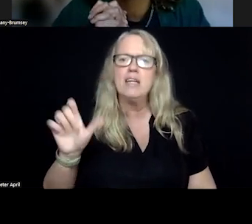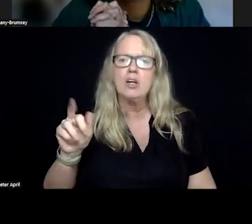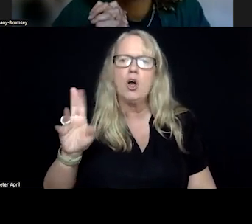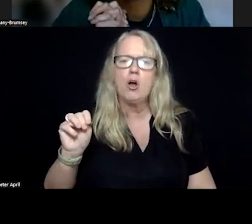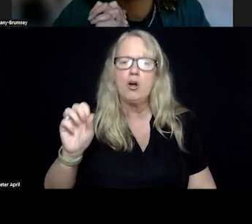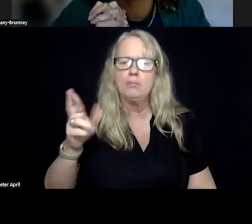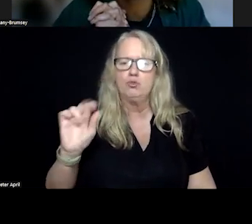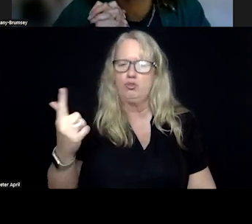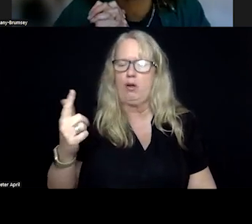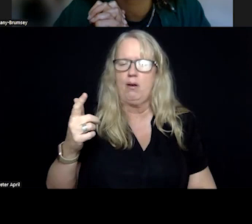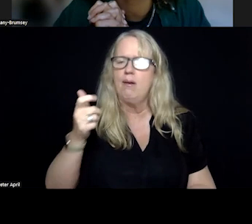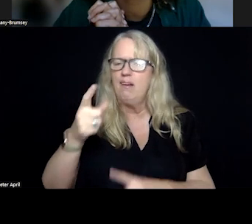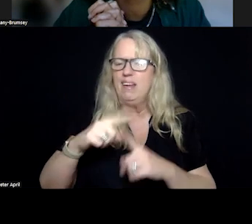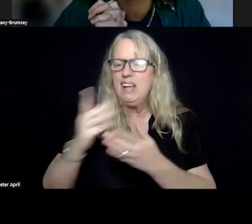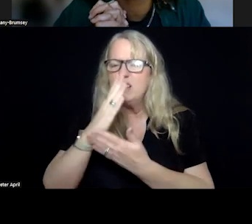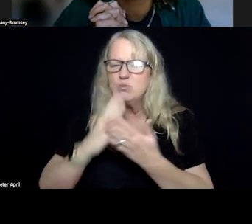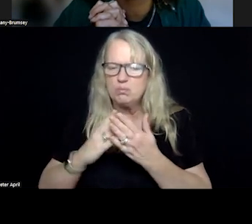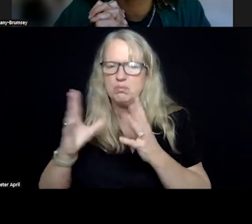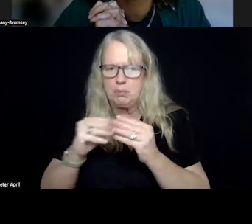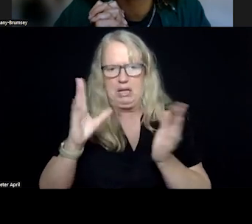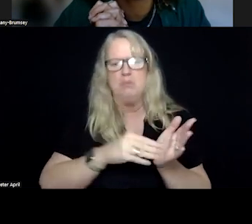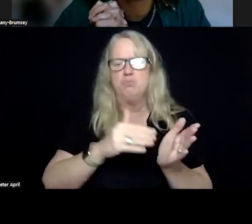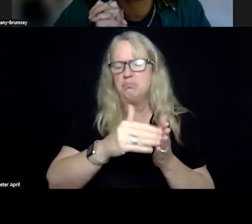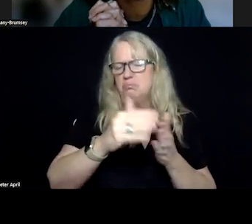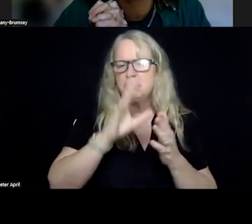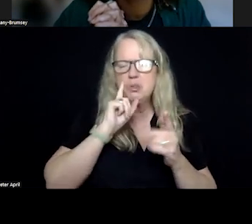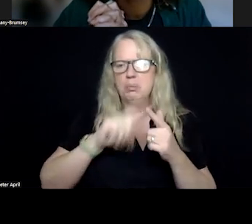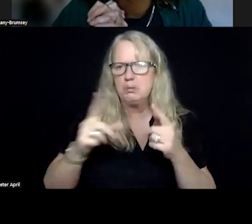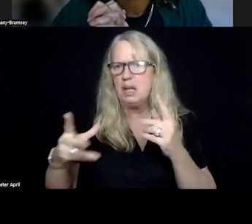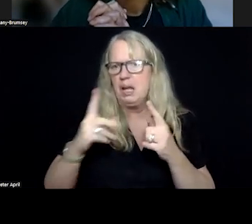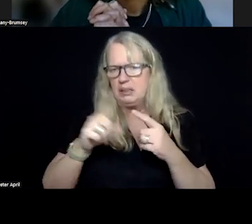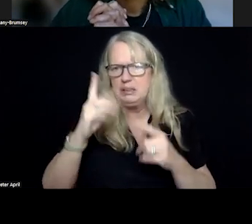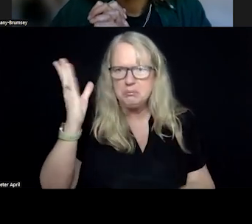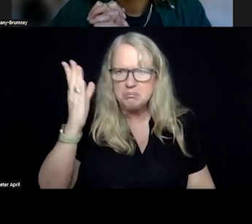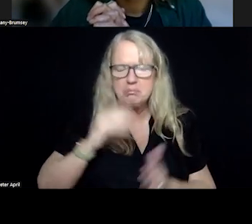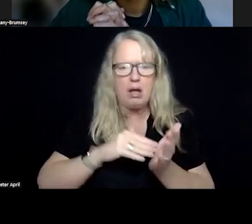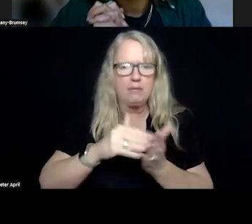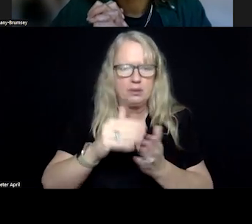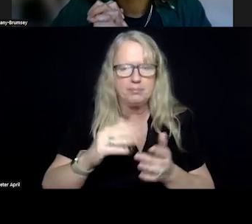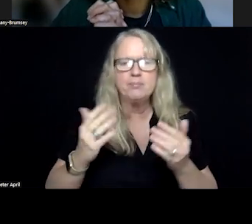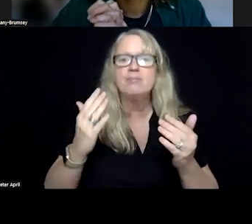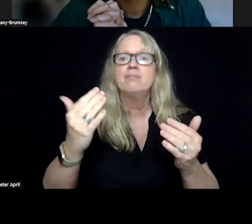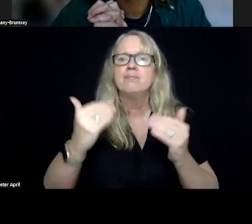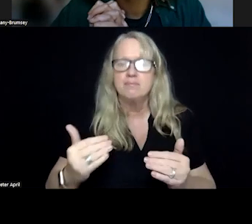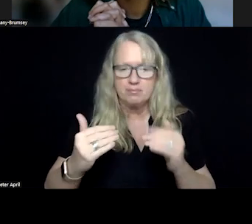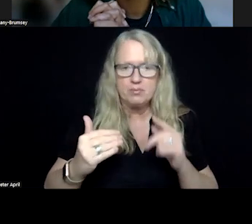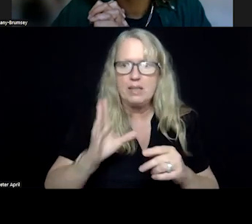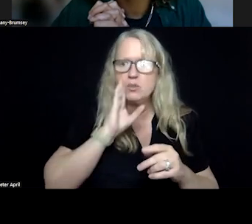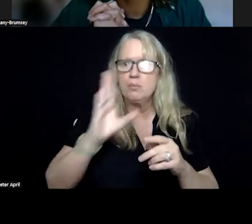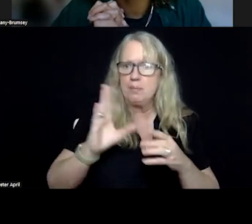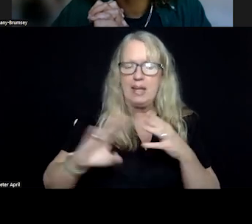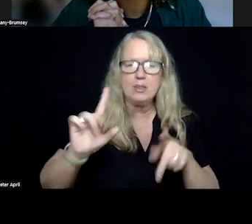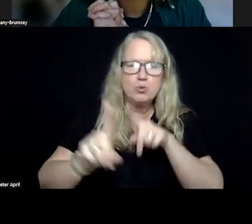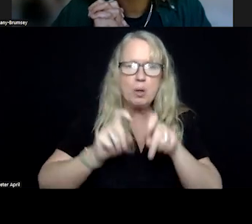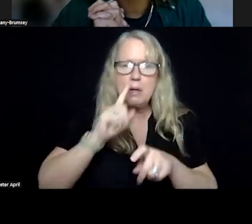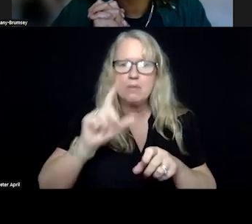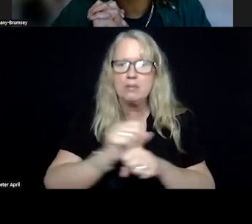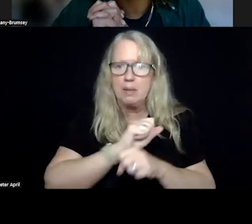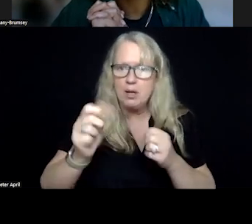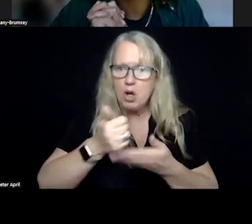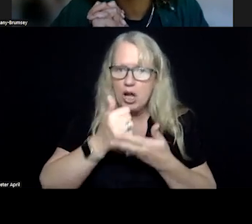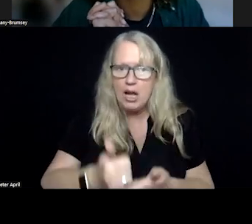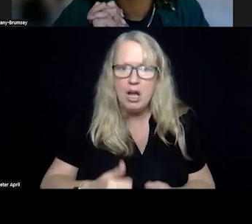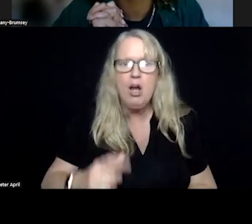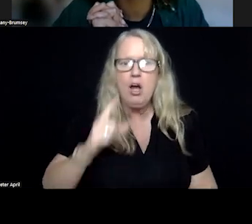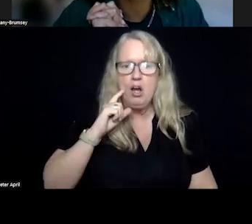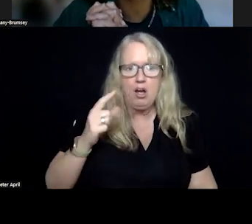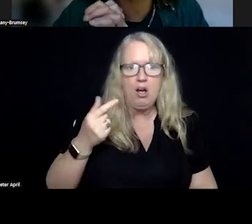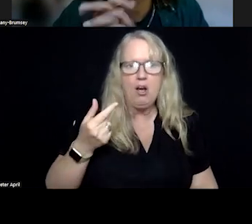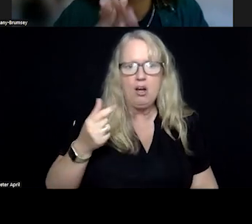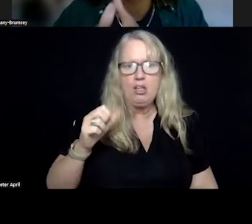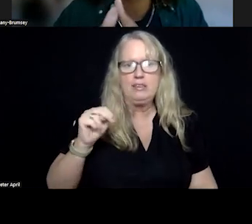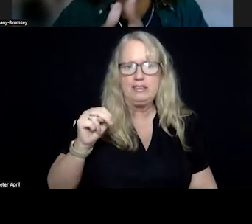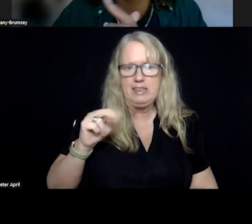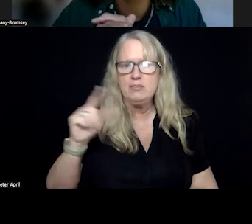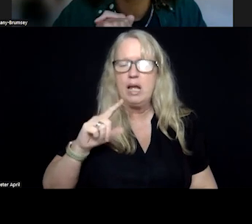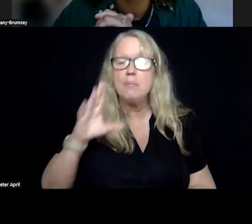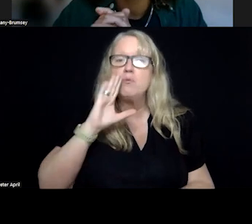SEGMENT ON HERE AND IS A FREQUENT CONTRIBUTOR. THIS ONE IS AN INTERESTING ARTICLE